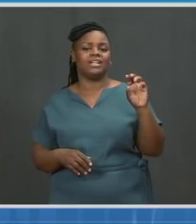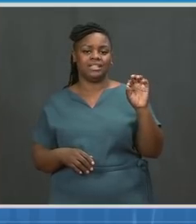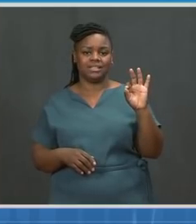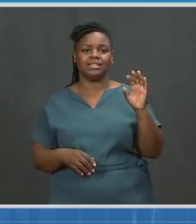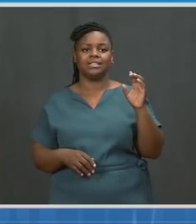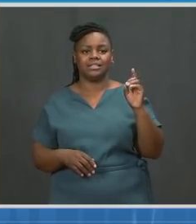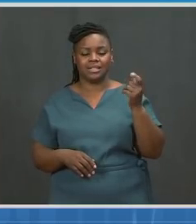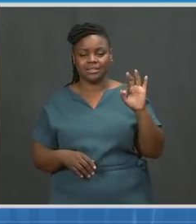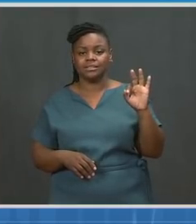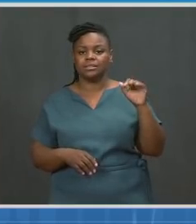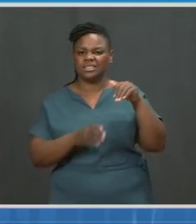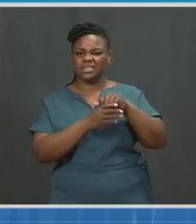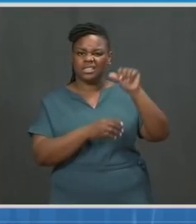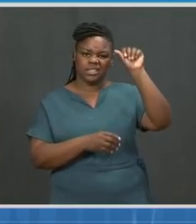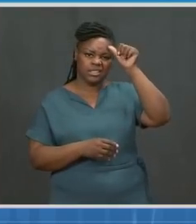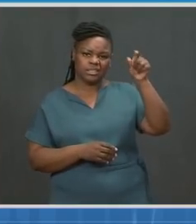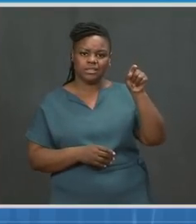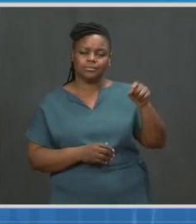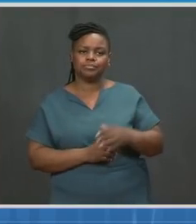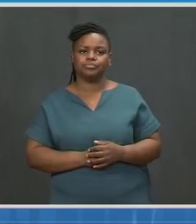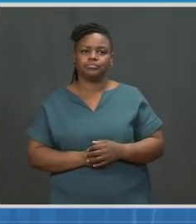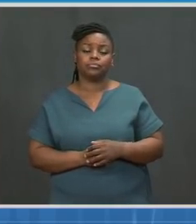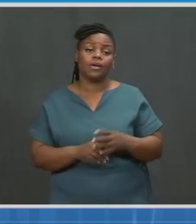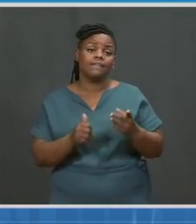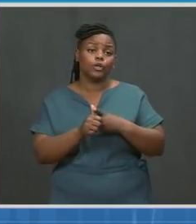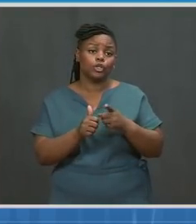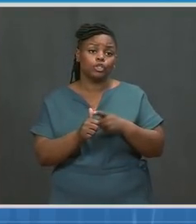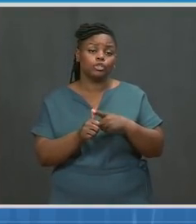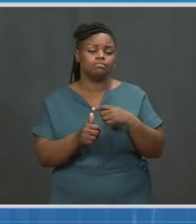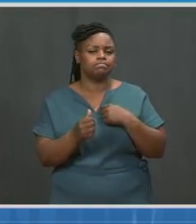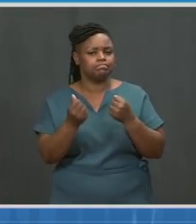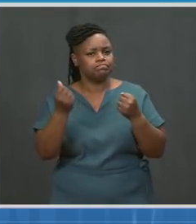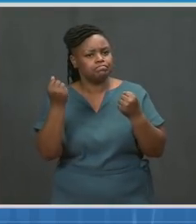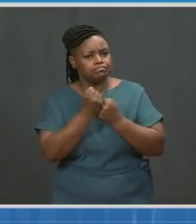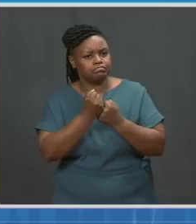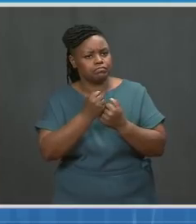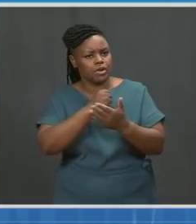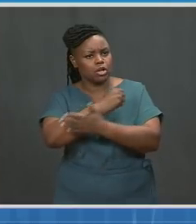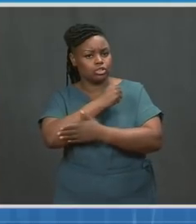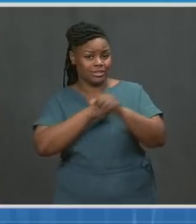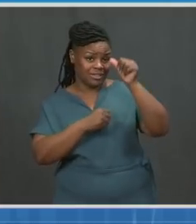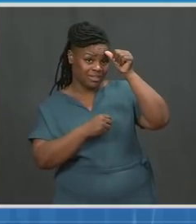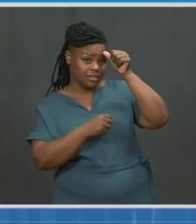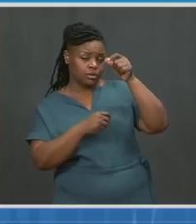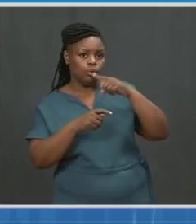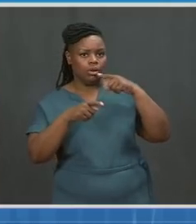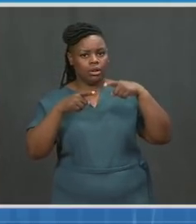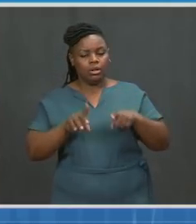First of all, we stand with the country of India during this very trying and tragic surge.